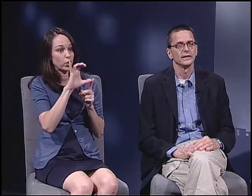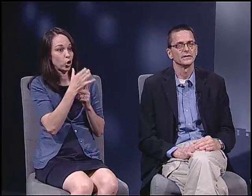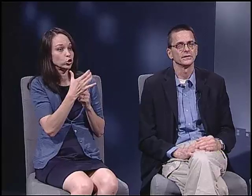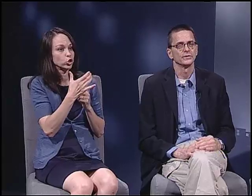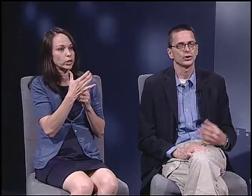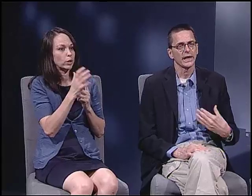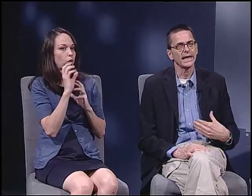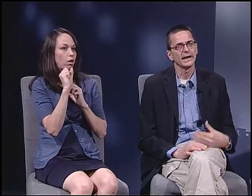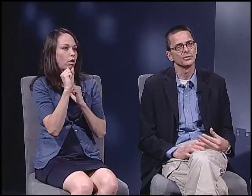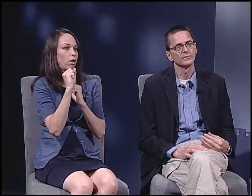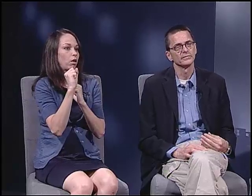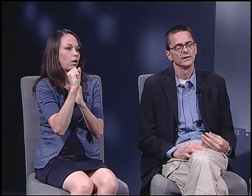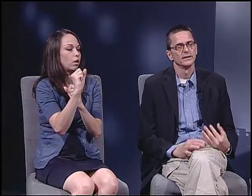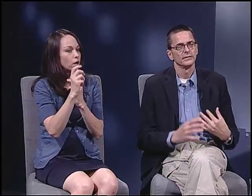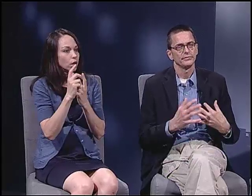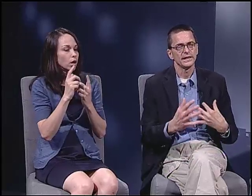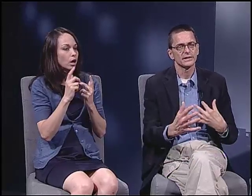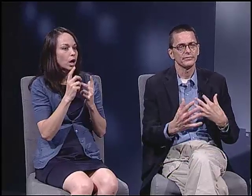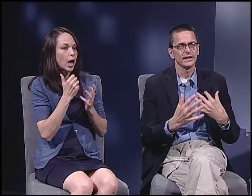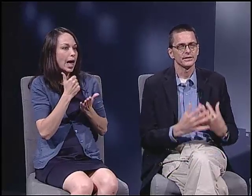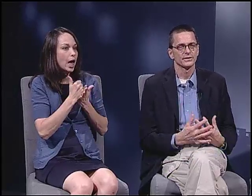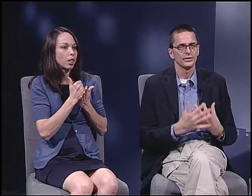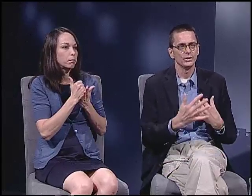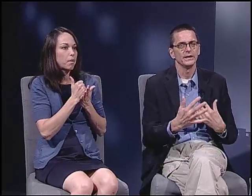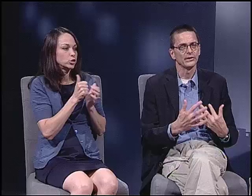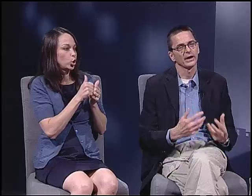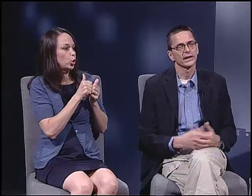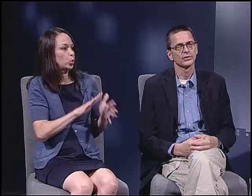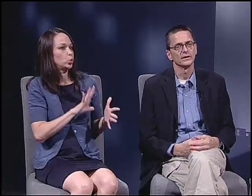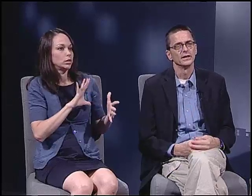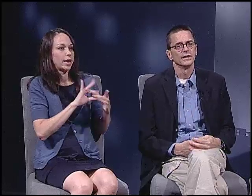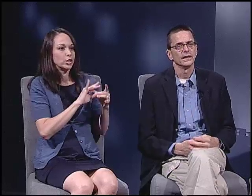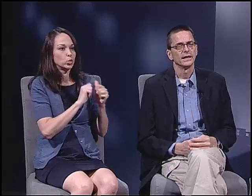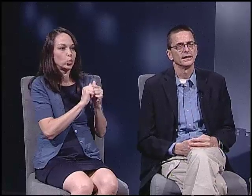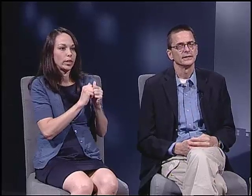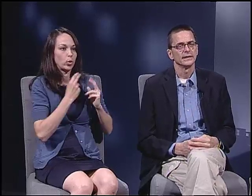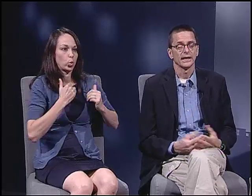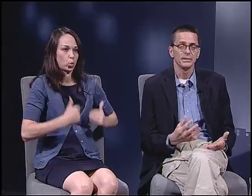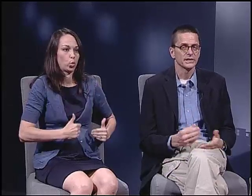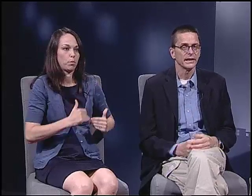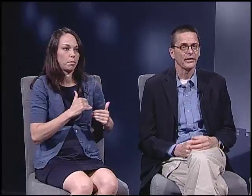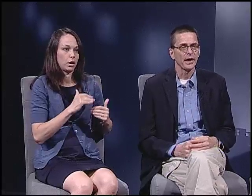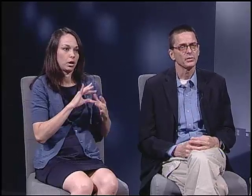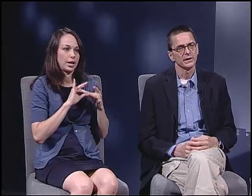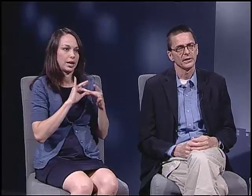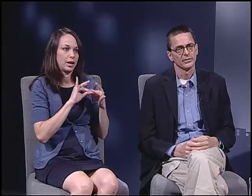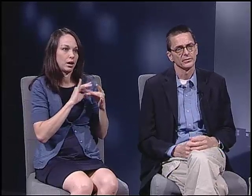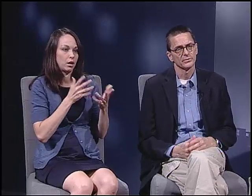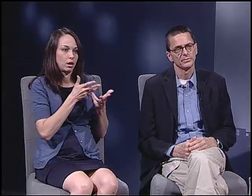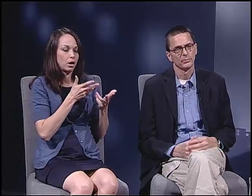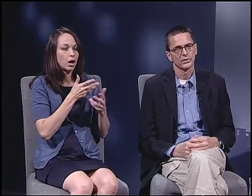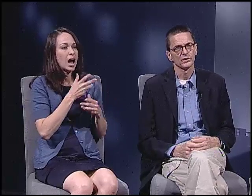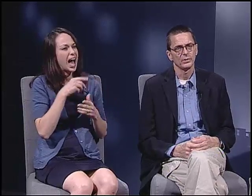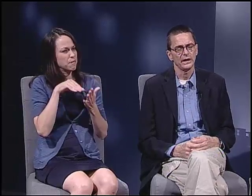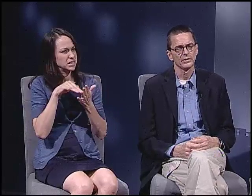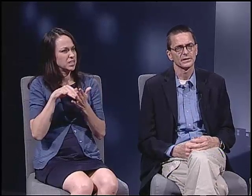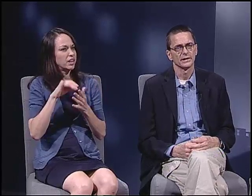into checking out of face-to-face human interaction and I've been studying that particular industry for more than 20 years now.